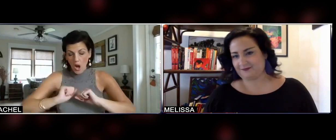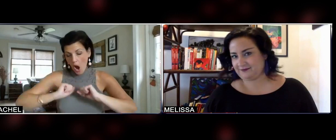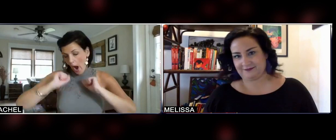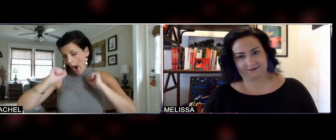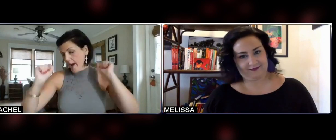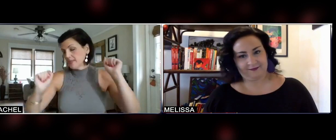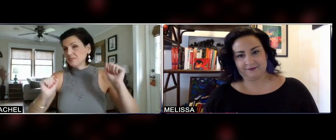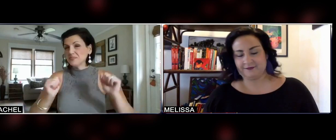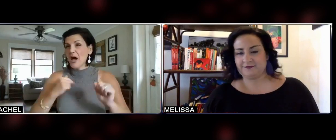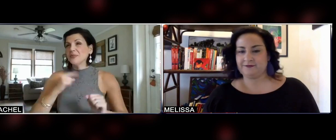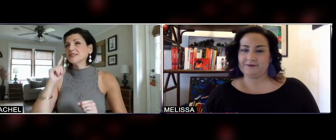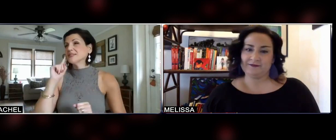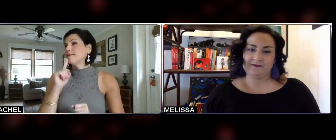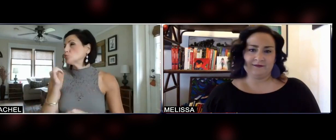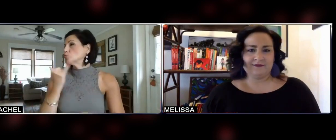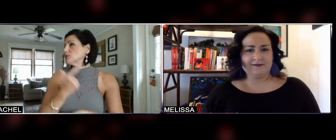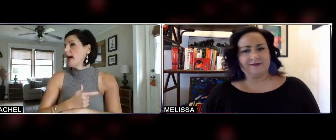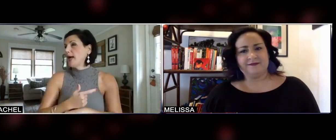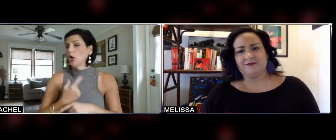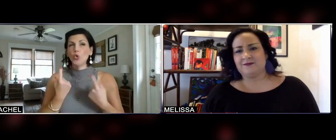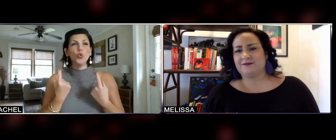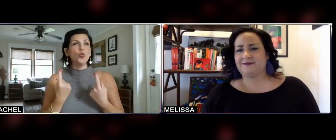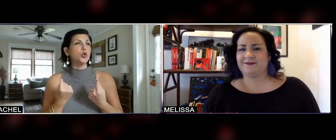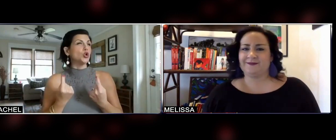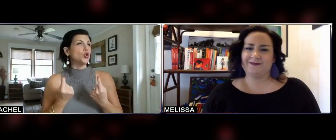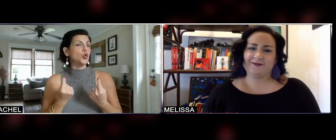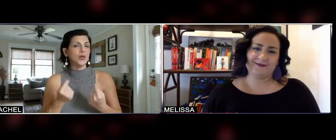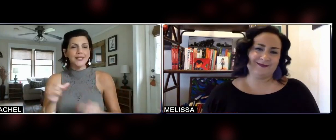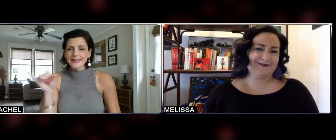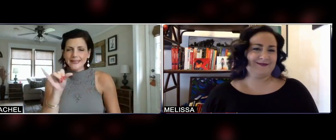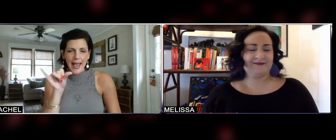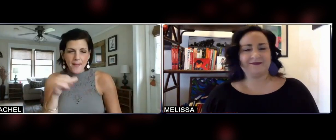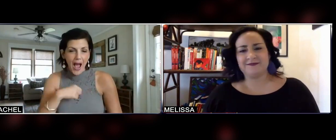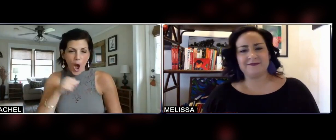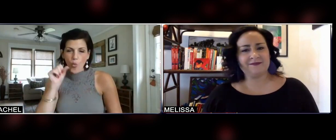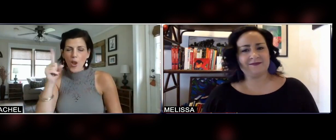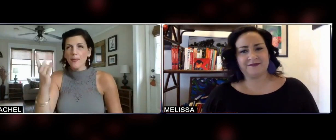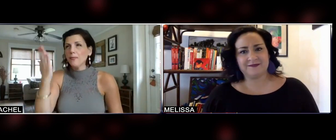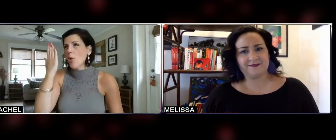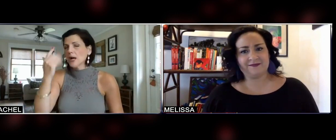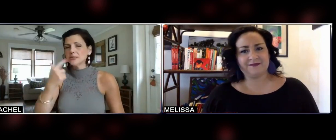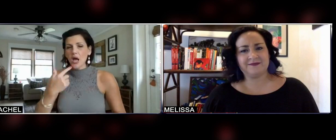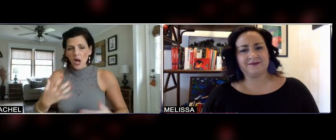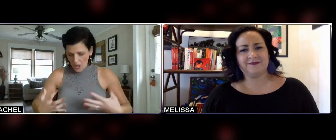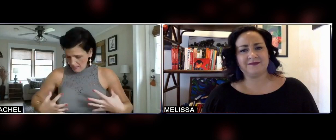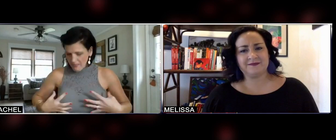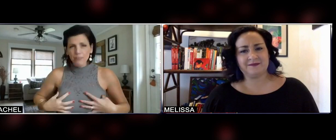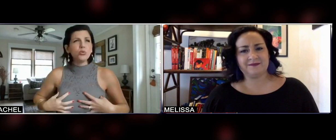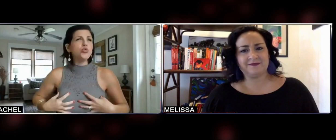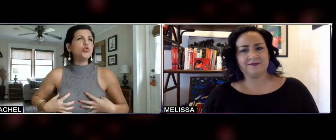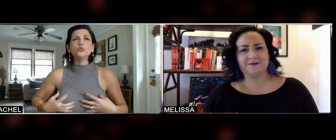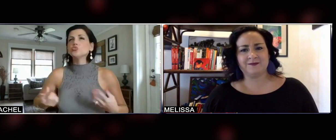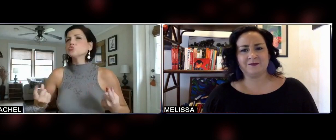I don't wake up in the morning and say, "I'm deaf so what do I do?" It's like me waking up in the morning and saying,"I have boobs?! What do I do with these?"